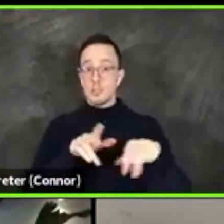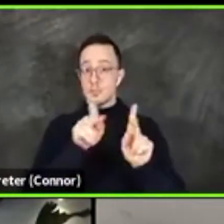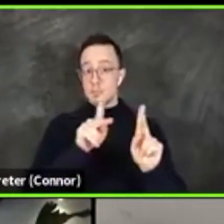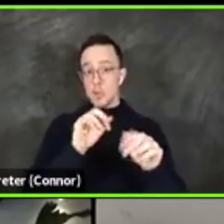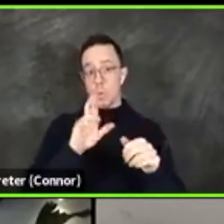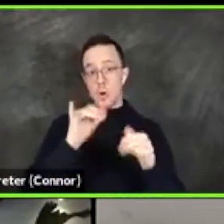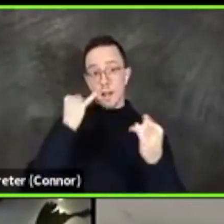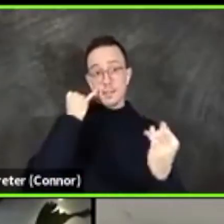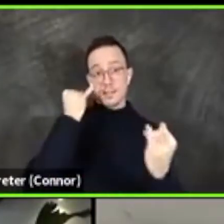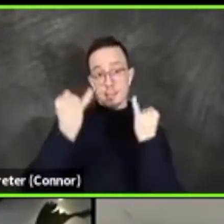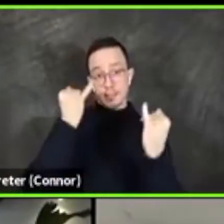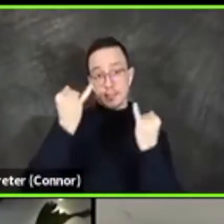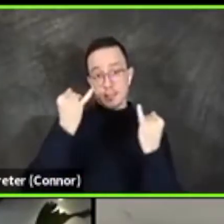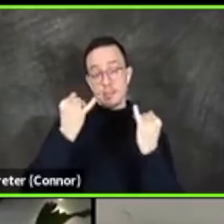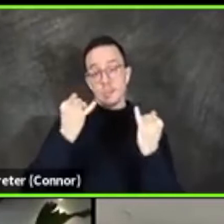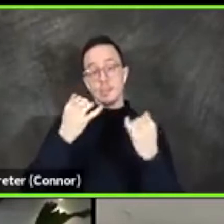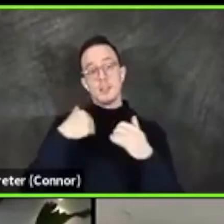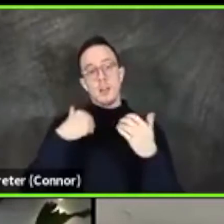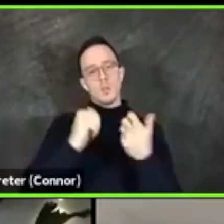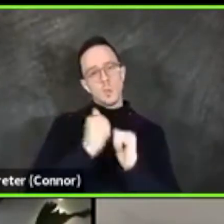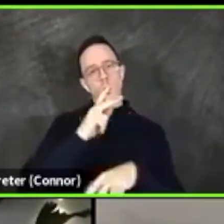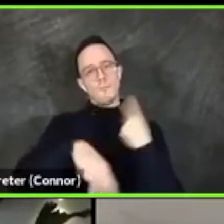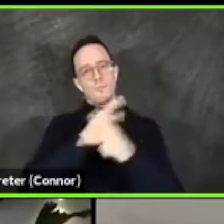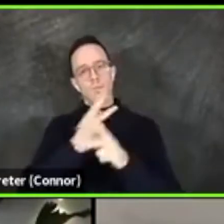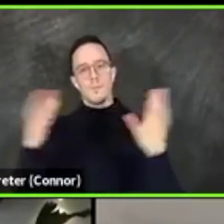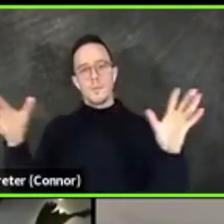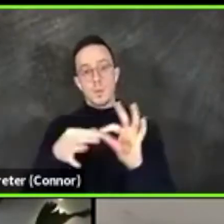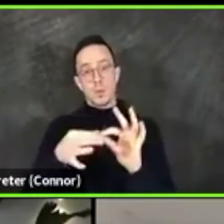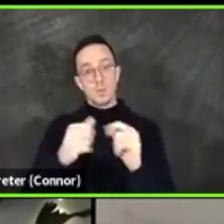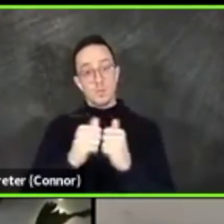CAN CHANGE THE WORLD, WHICH WE DON'T FORECLOSE THAT POSSIBILITY, BUT WE DO RECOGNIZE THE